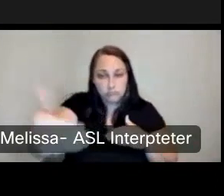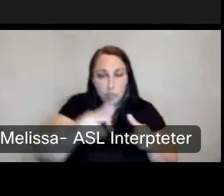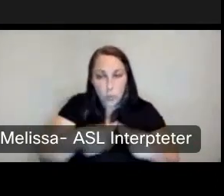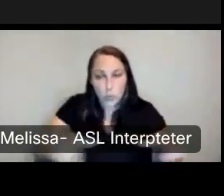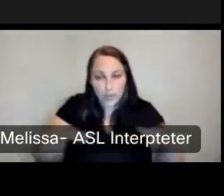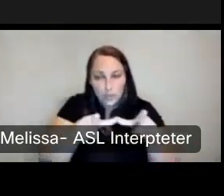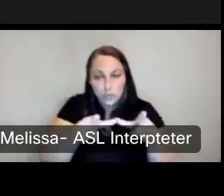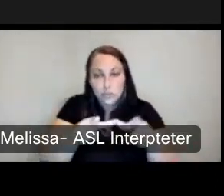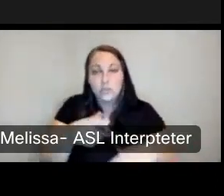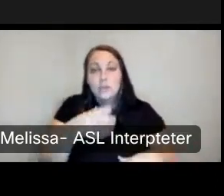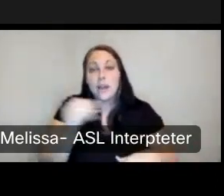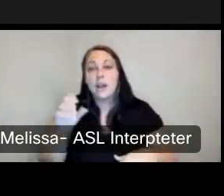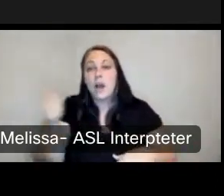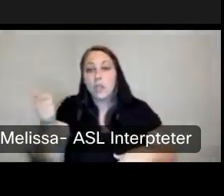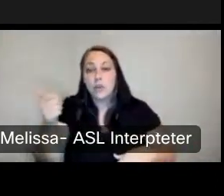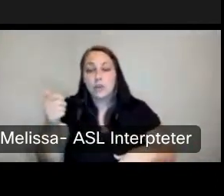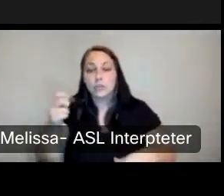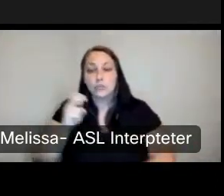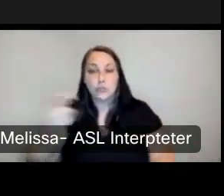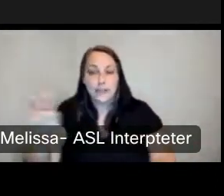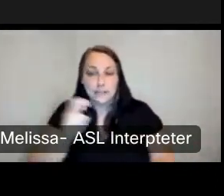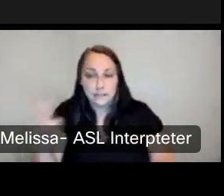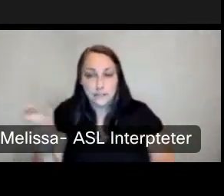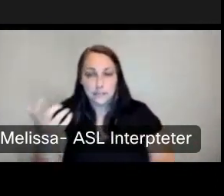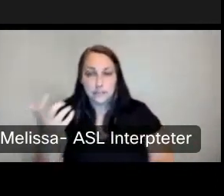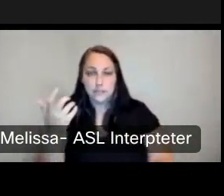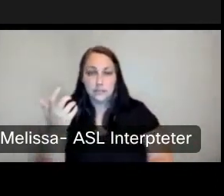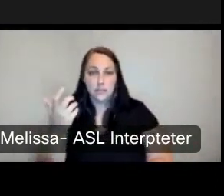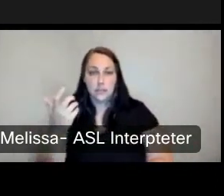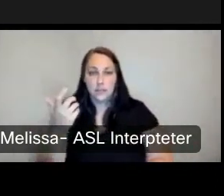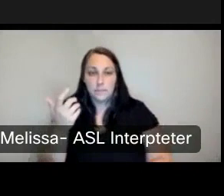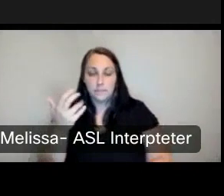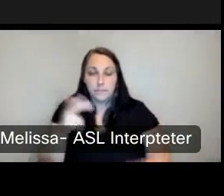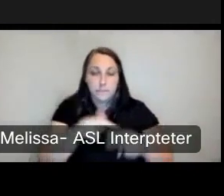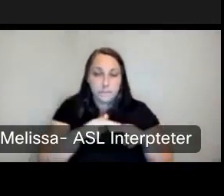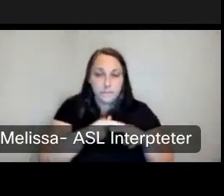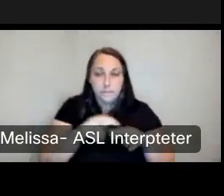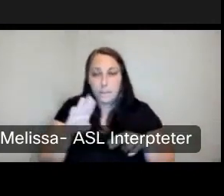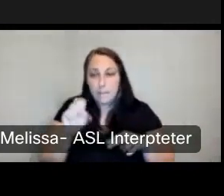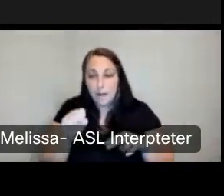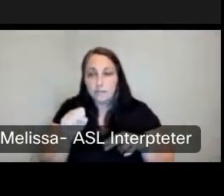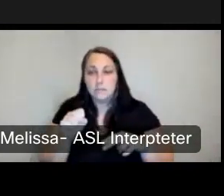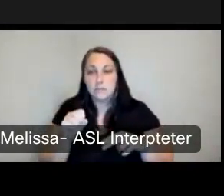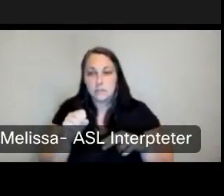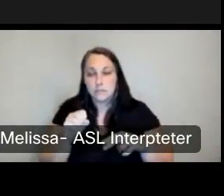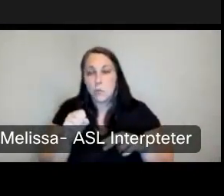um uh amenities whether that's Metro Rail Metro Bus or Intercity rail